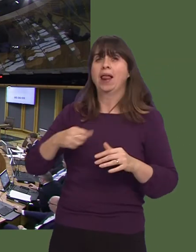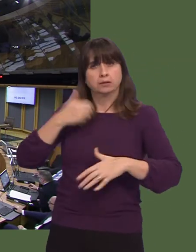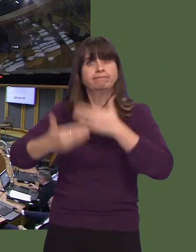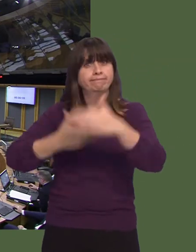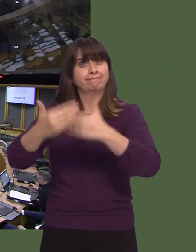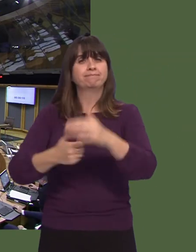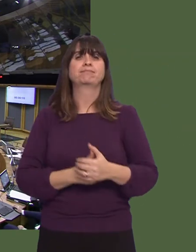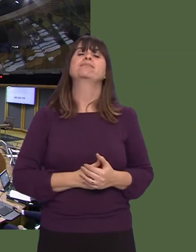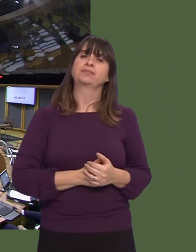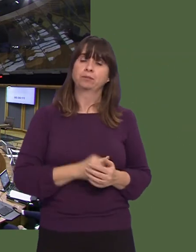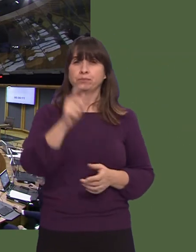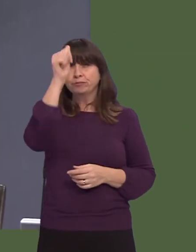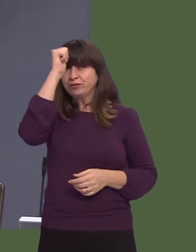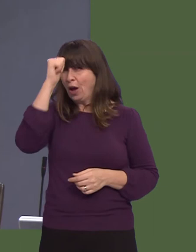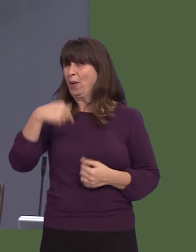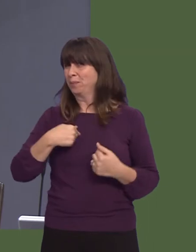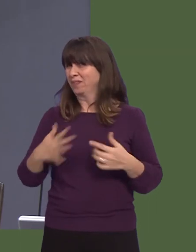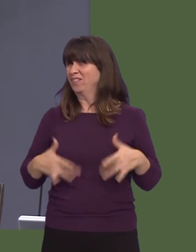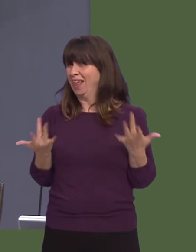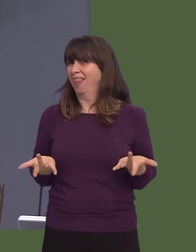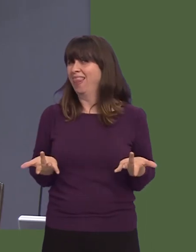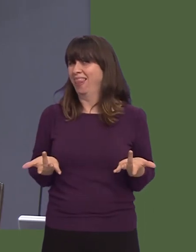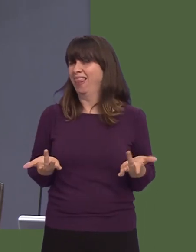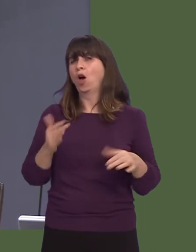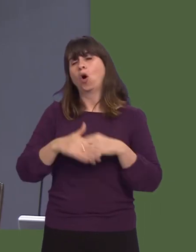for that answer. He is aware of my view, of course, that there needs to be a new, comprehensive